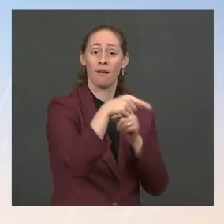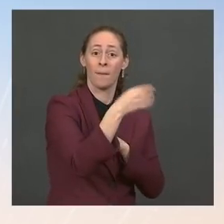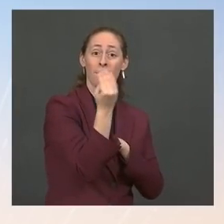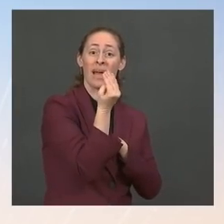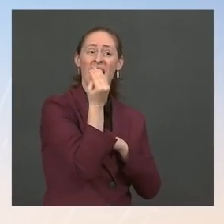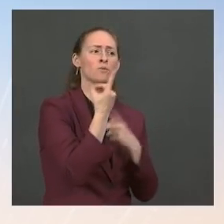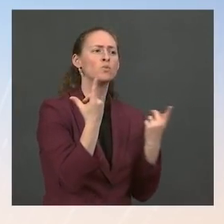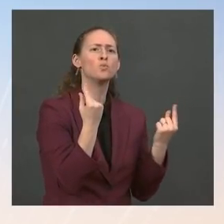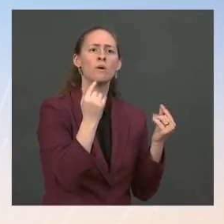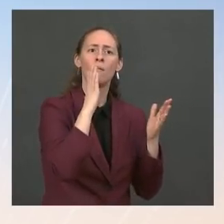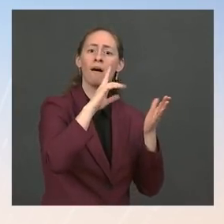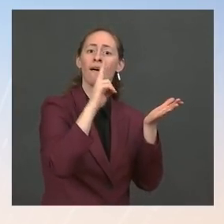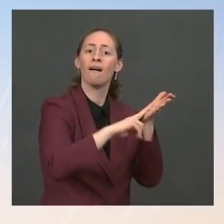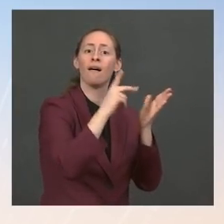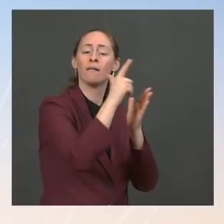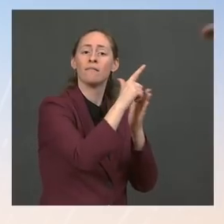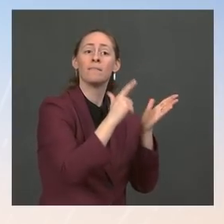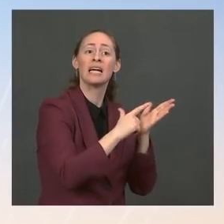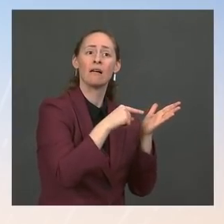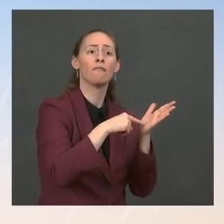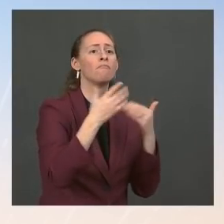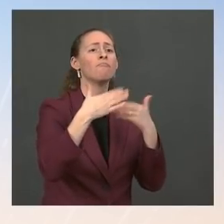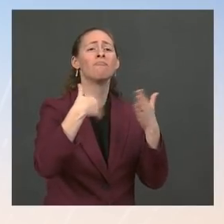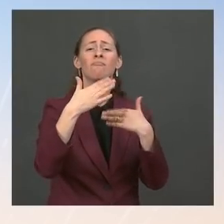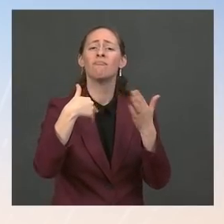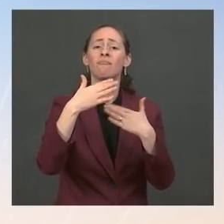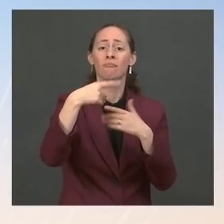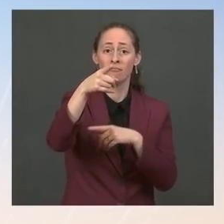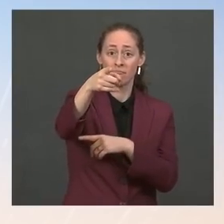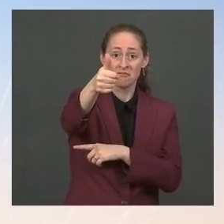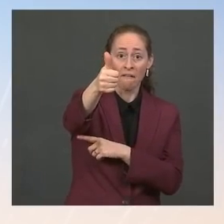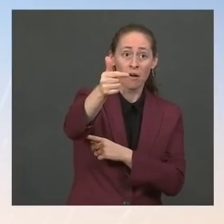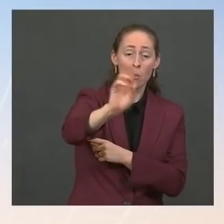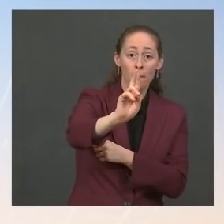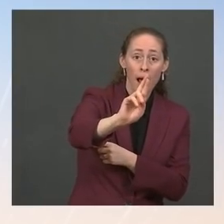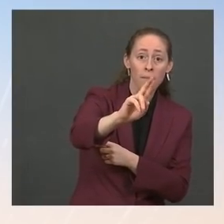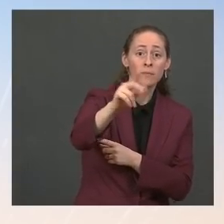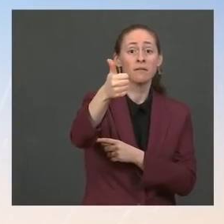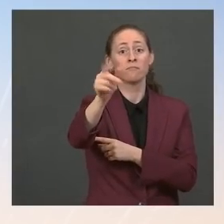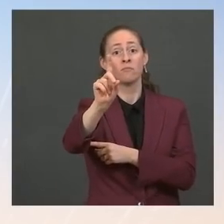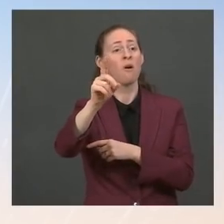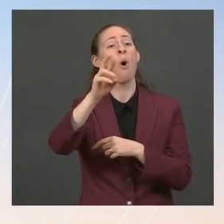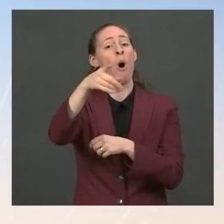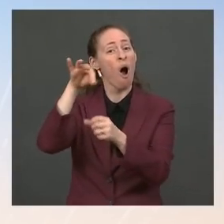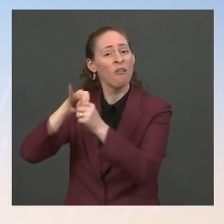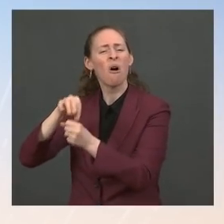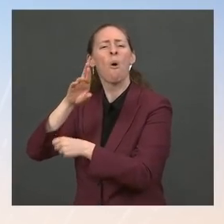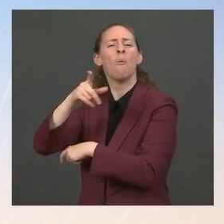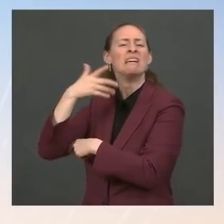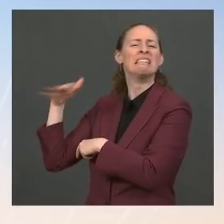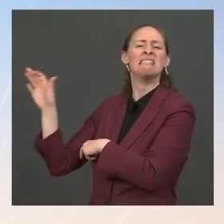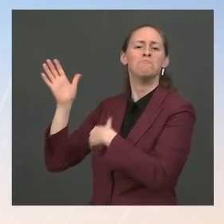no matter your political party, no matter whether you voted for him or not. That's going to replace lead pipes, make sure kids have clean drinking water,